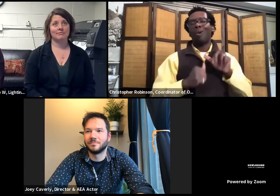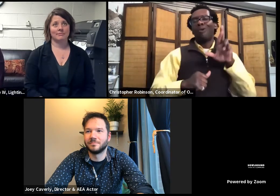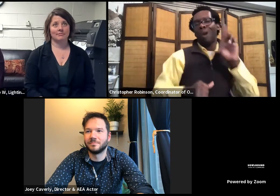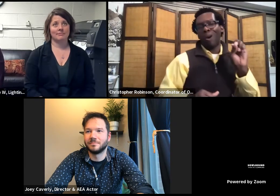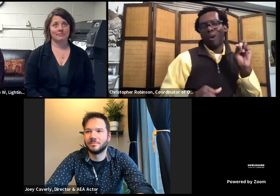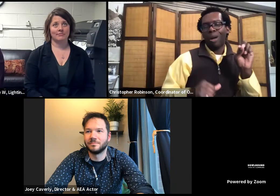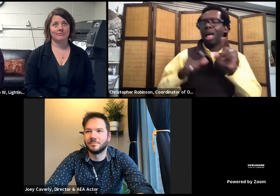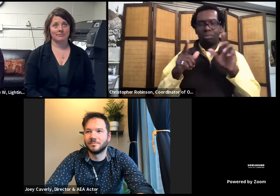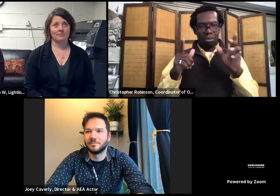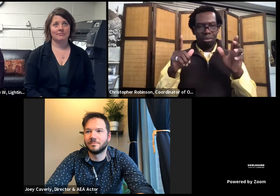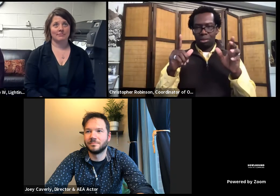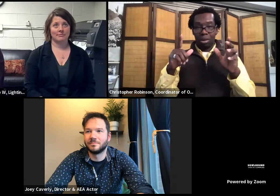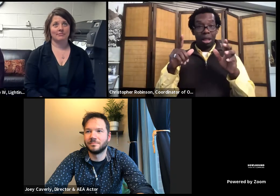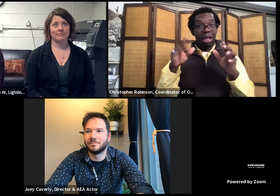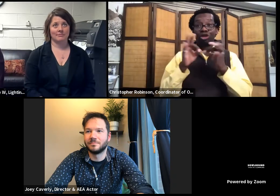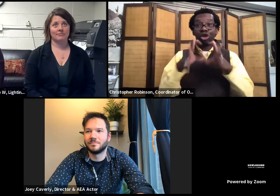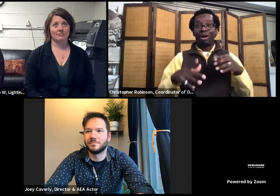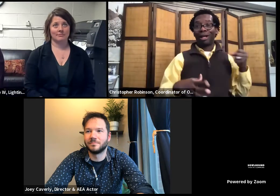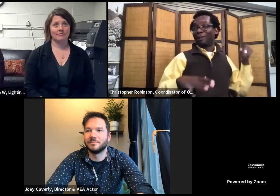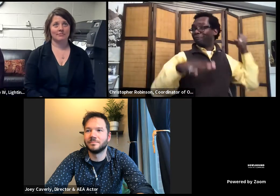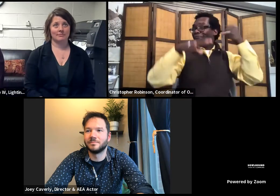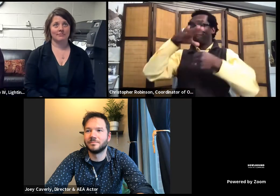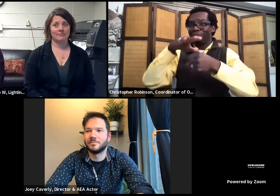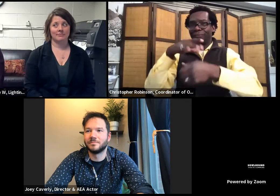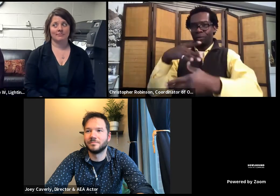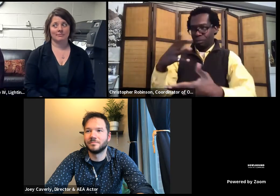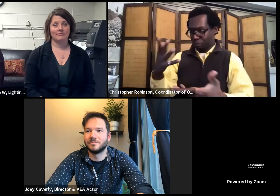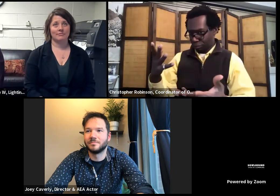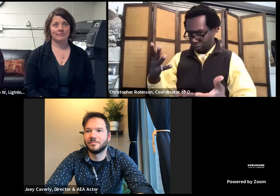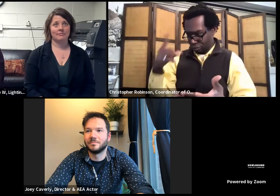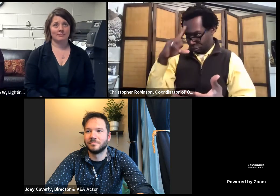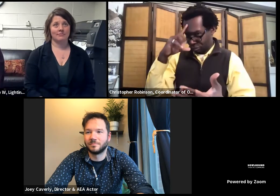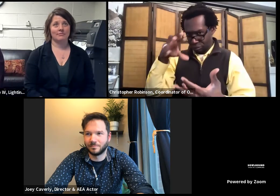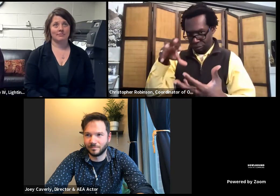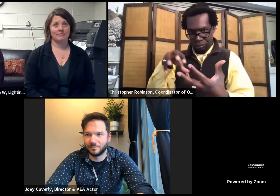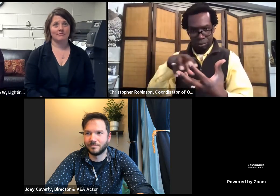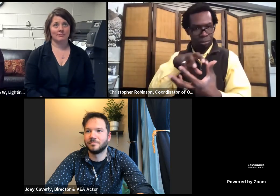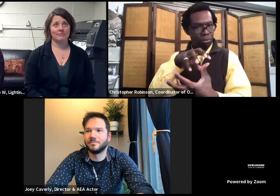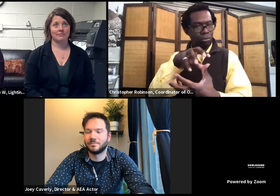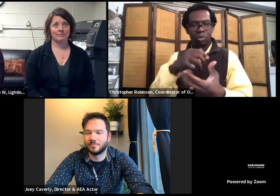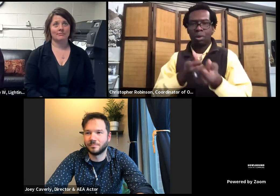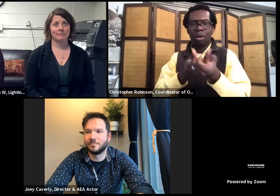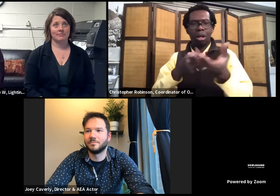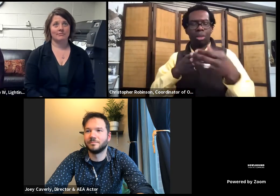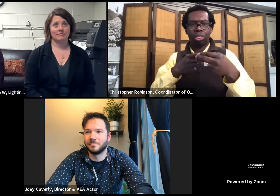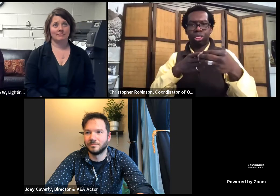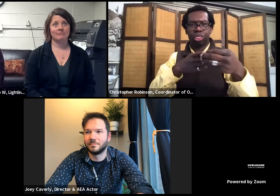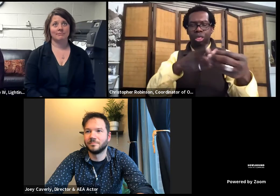and so we often, 'cause the show is Ro and J, Ro, and people get so confused if you bring